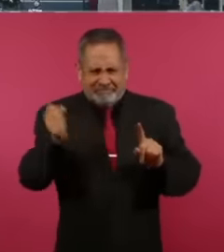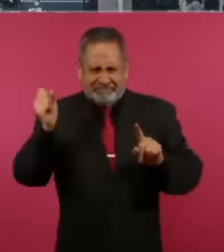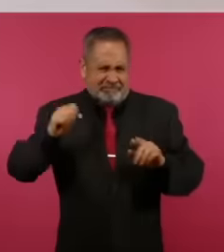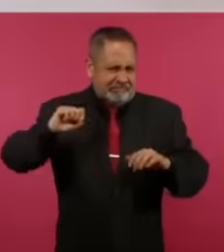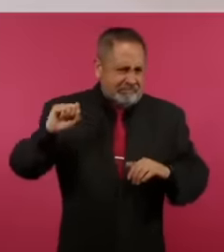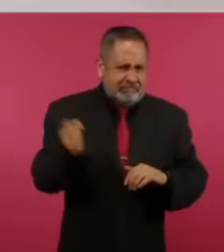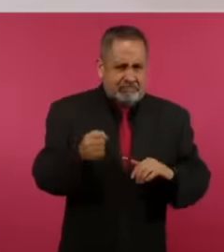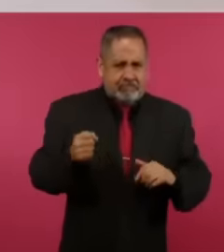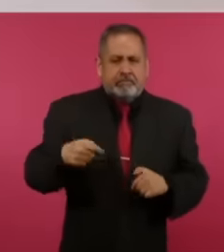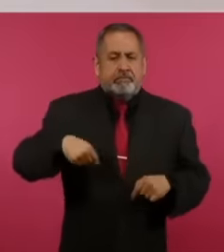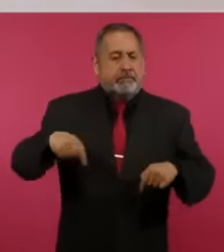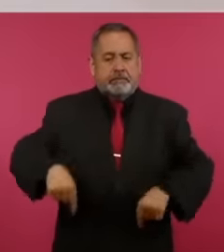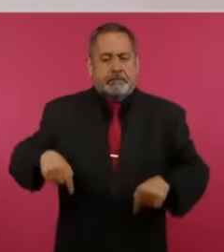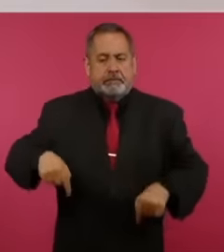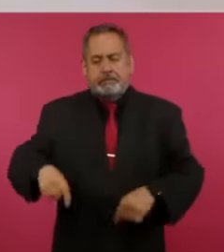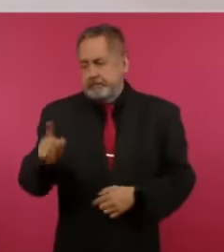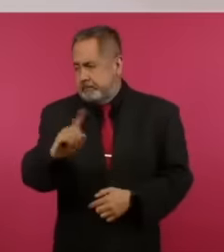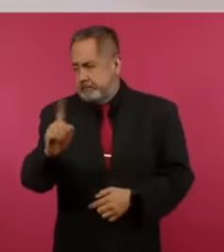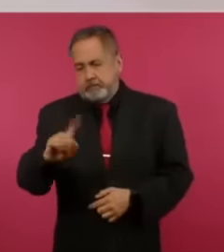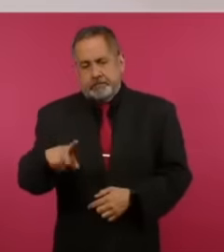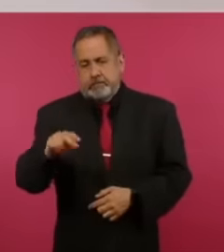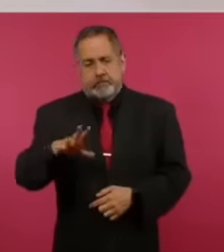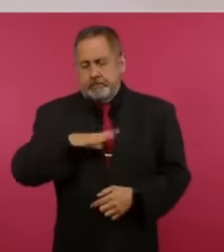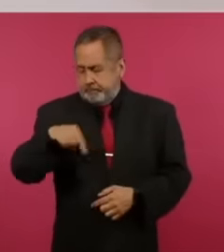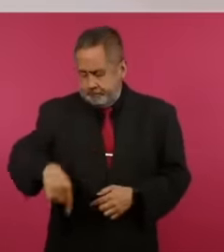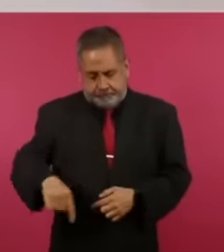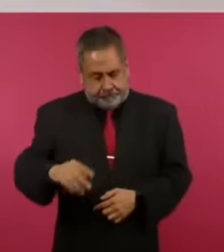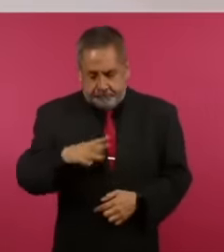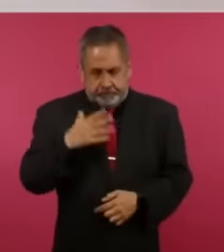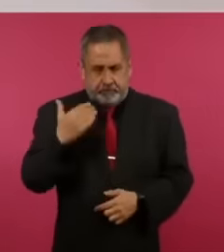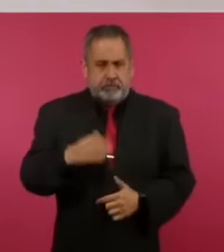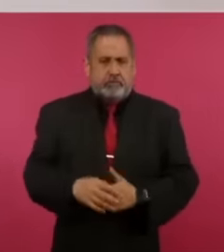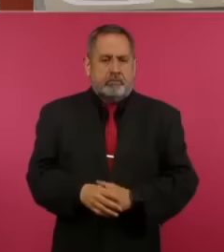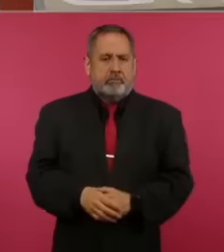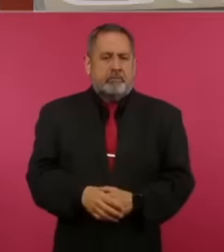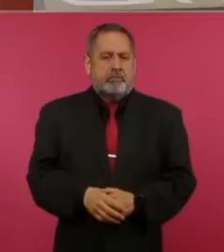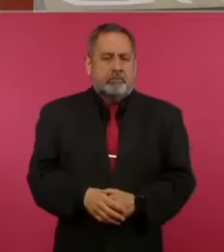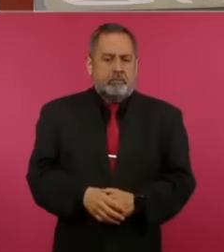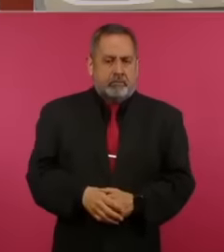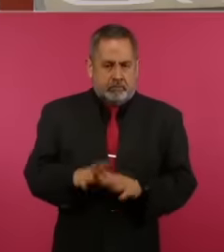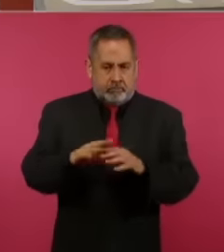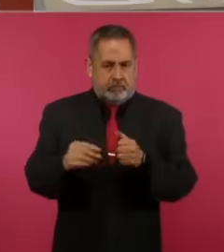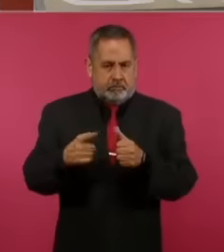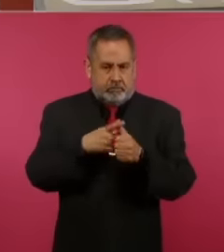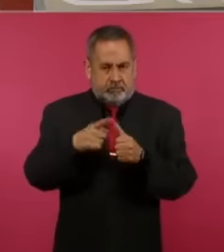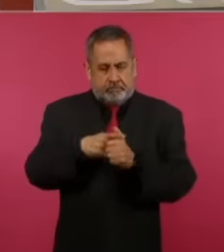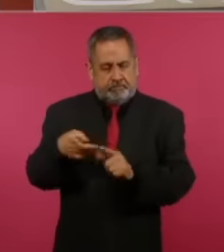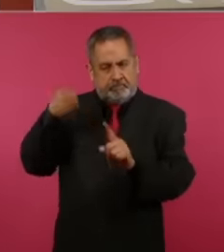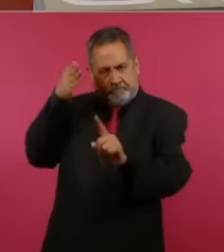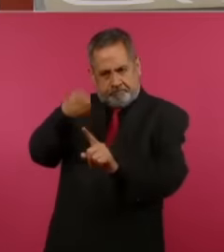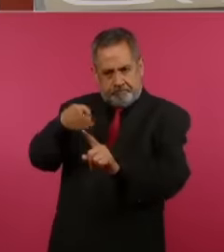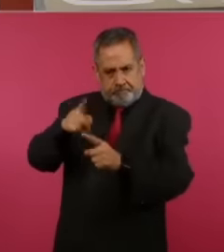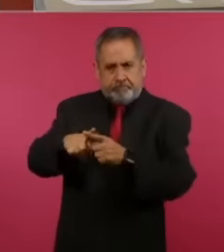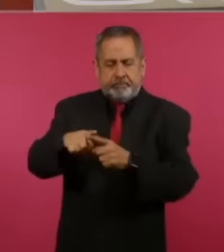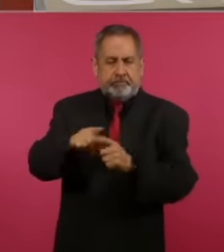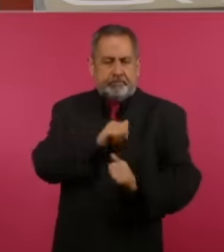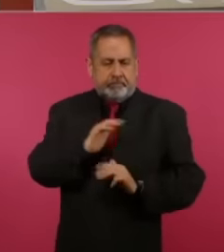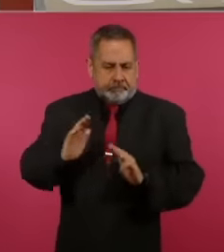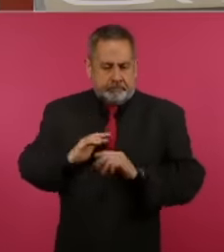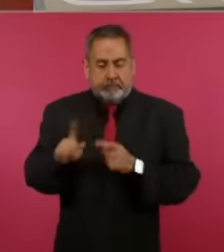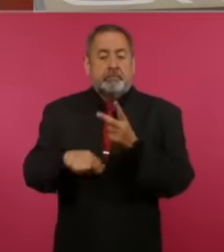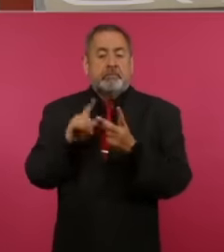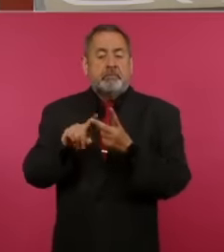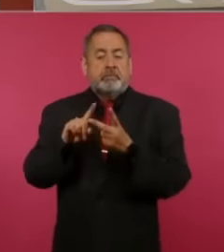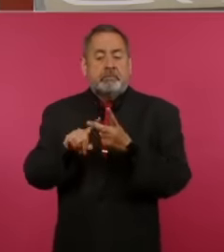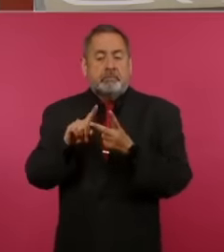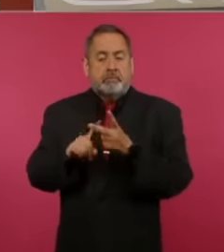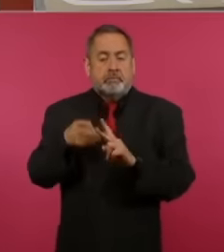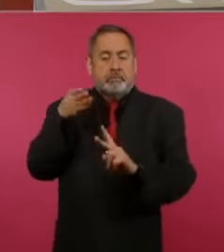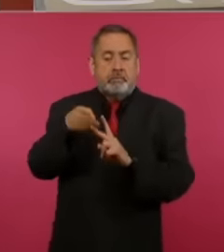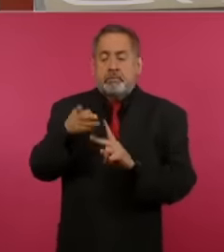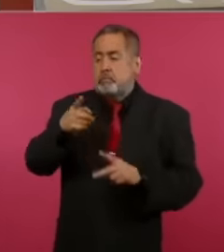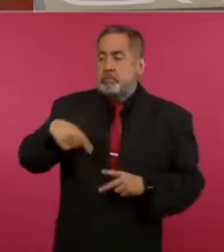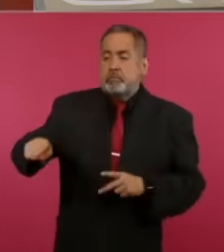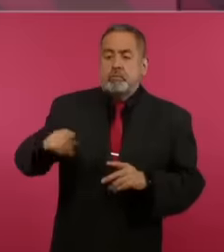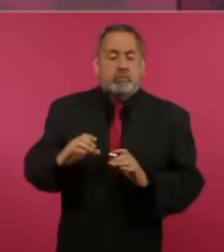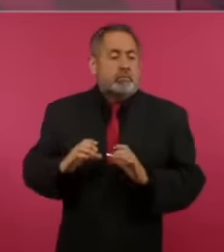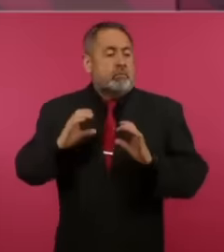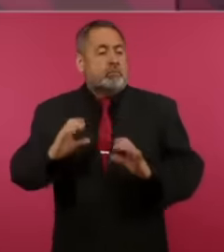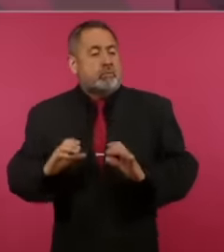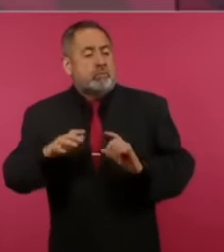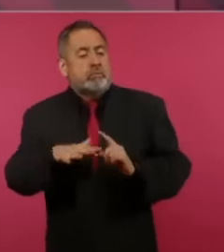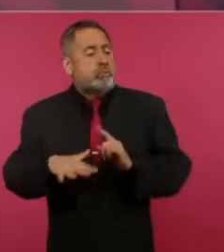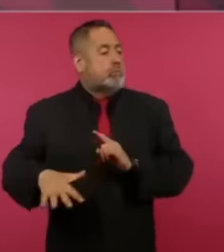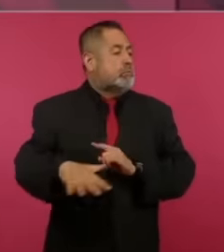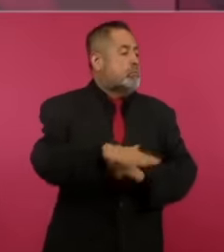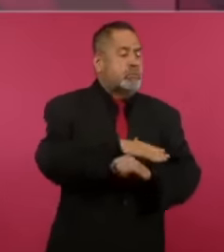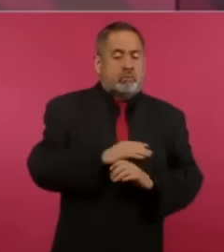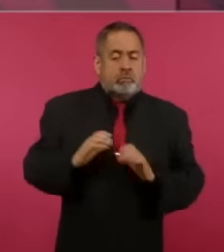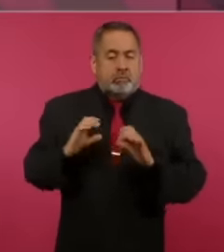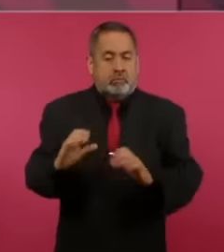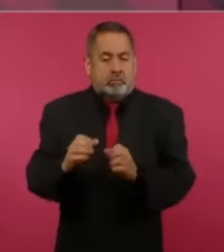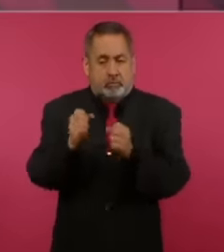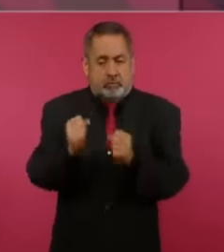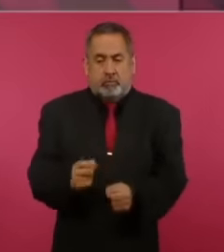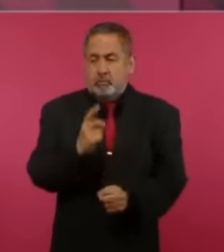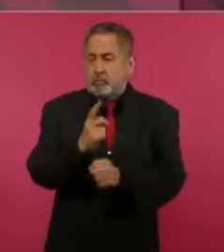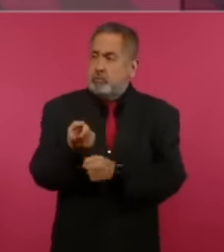are not. Well, that is the first mission. The second mission is to take care of internal security,